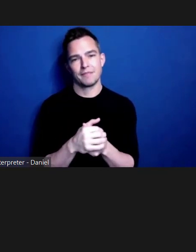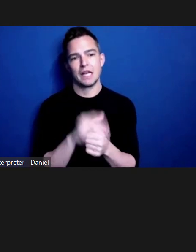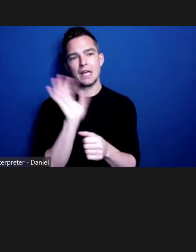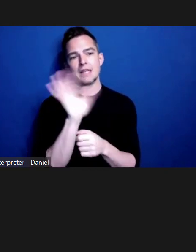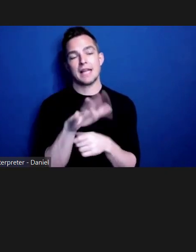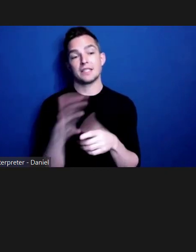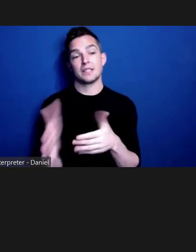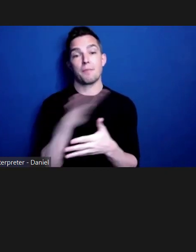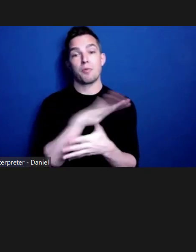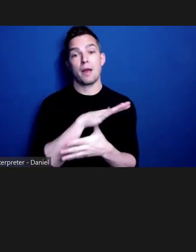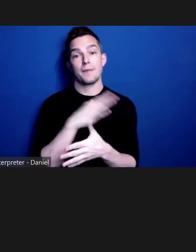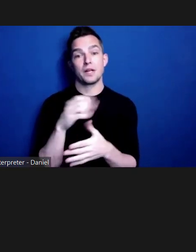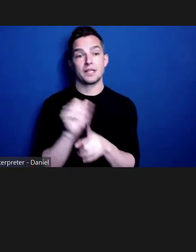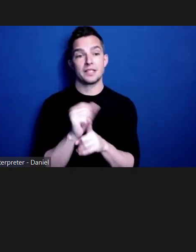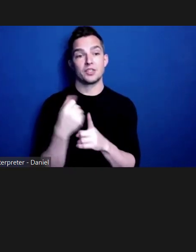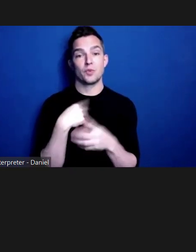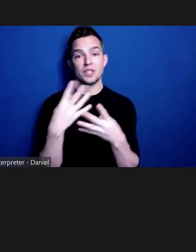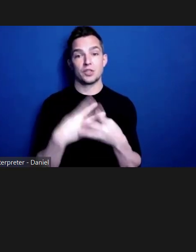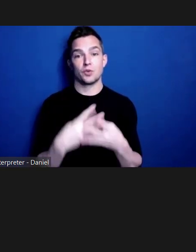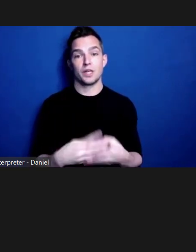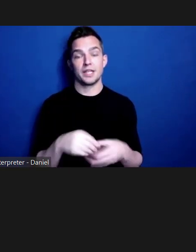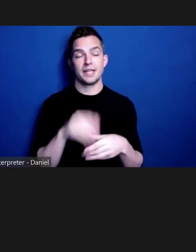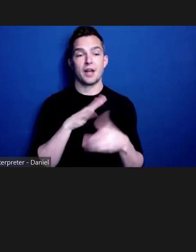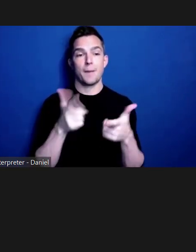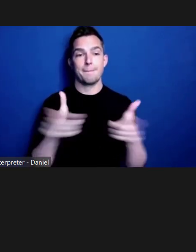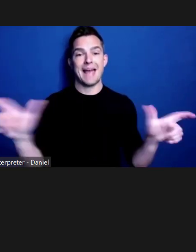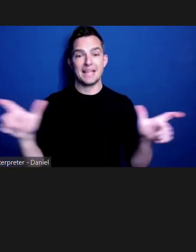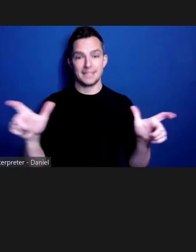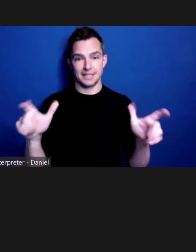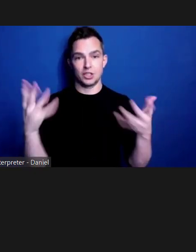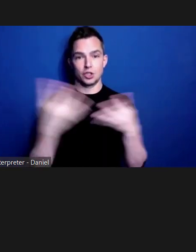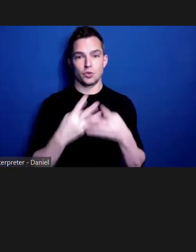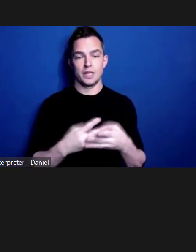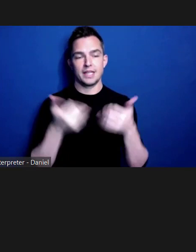and this is the condition we're screening in our mass screening efforts.